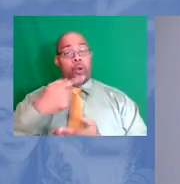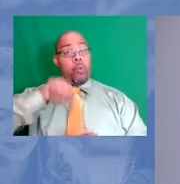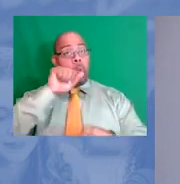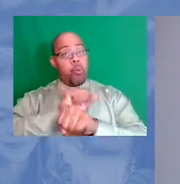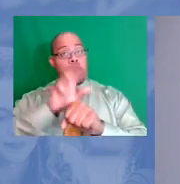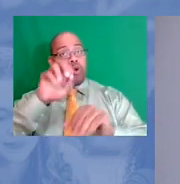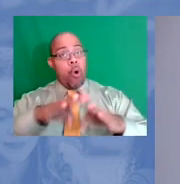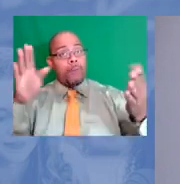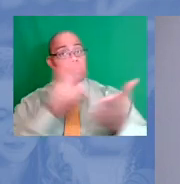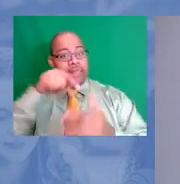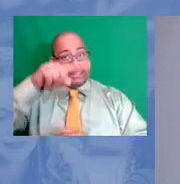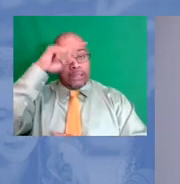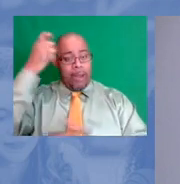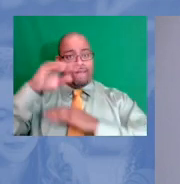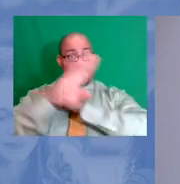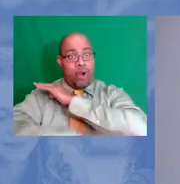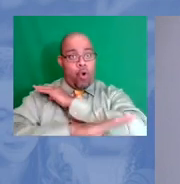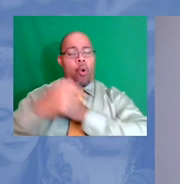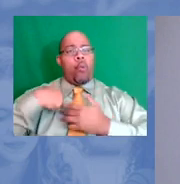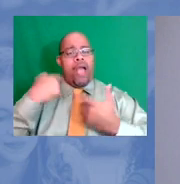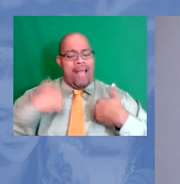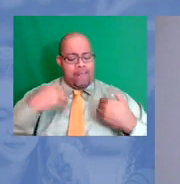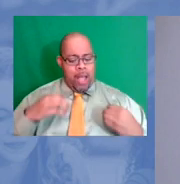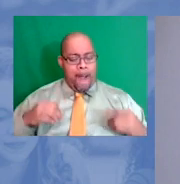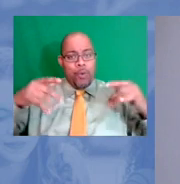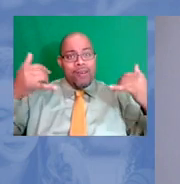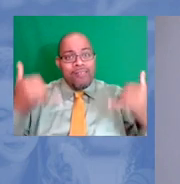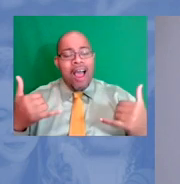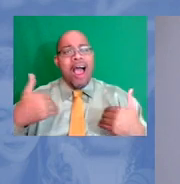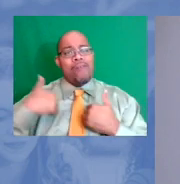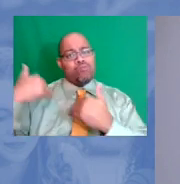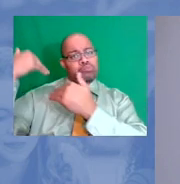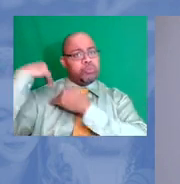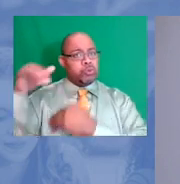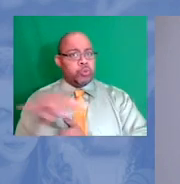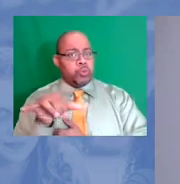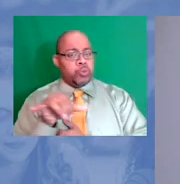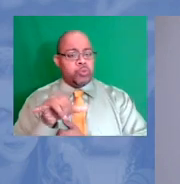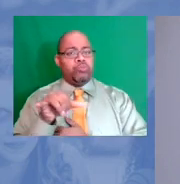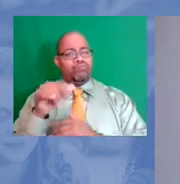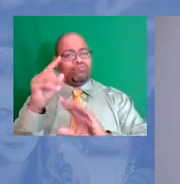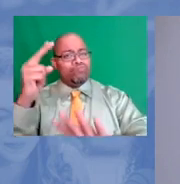FALL, WE HAVE AN OPPORTUNITY AND A RESPONSIBILITY TO REFLECT ON TEACHING AND LEARNING AND BEST